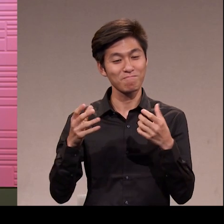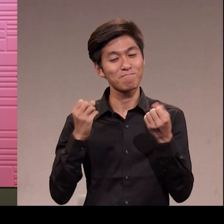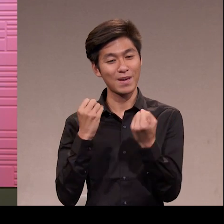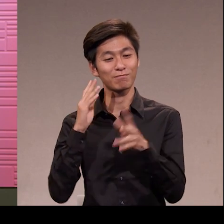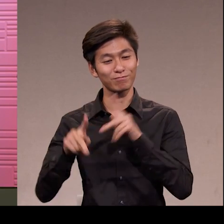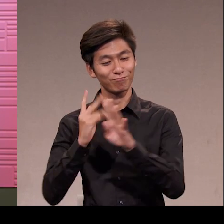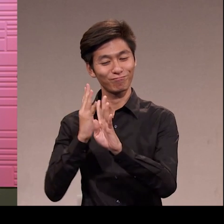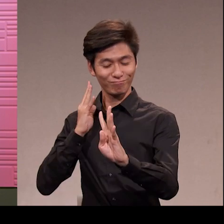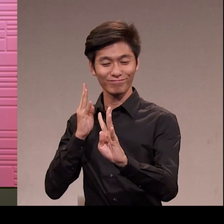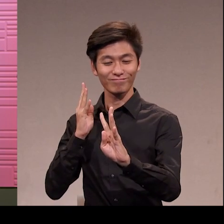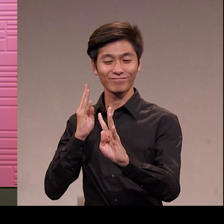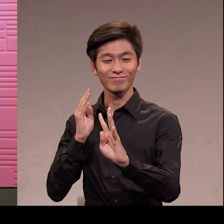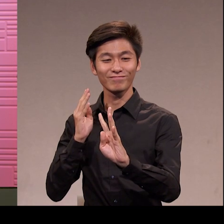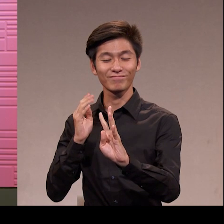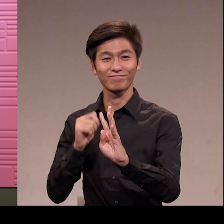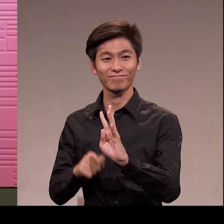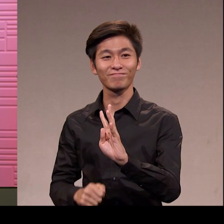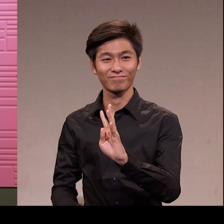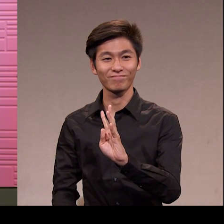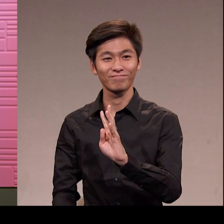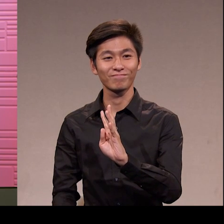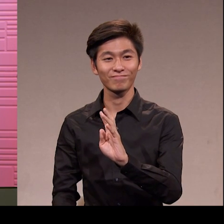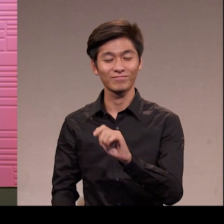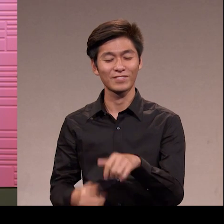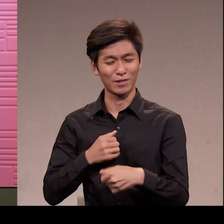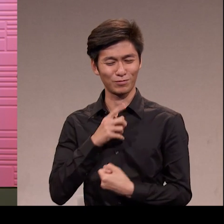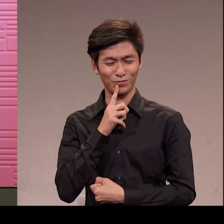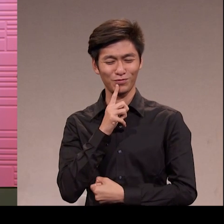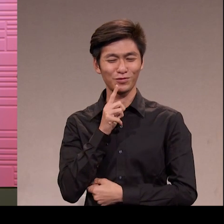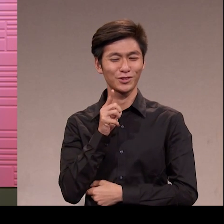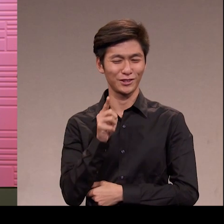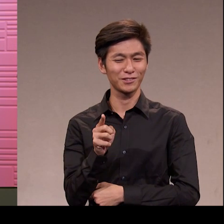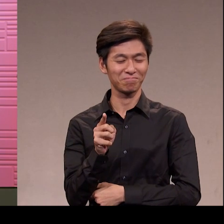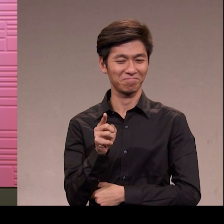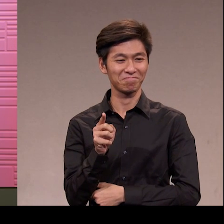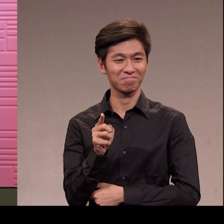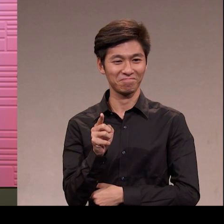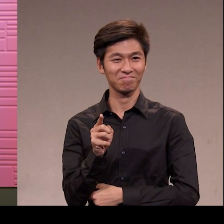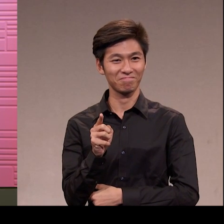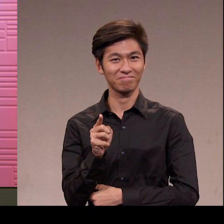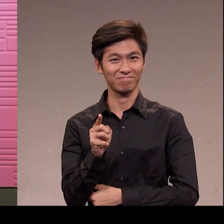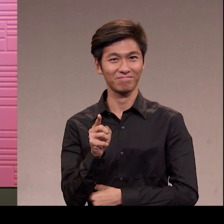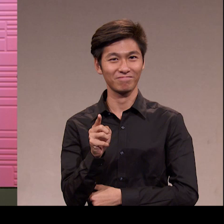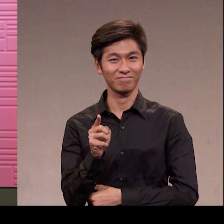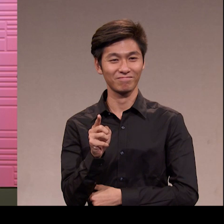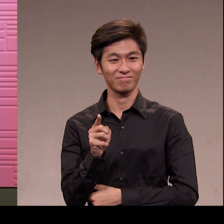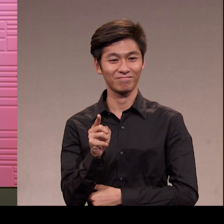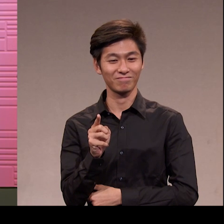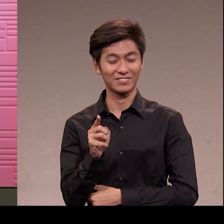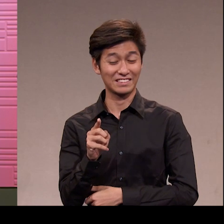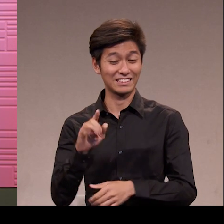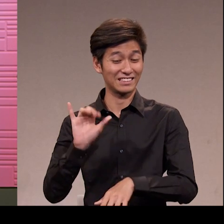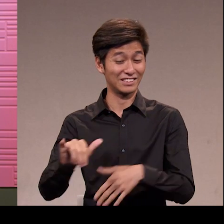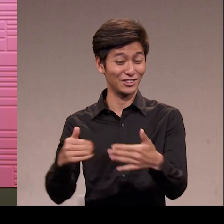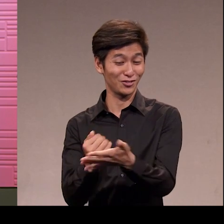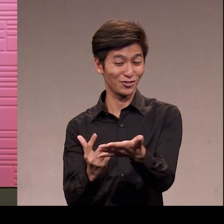I'm quite sure that his chicken rice would be just as good as his "shifu's".